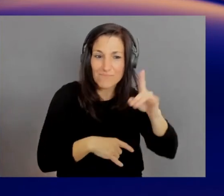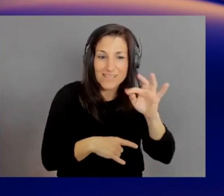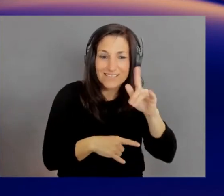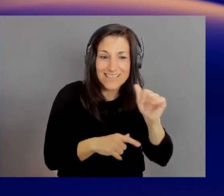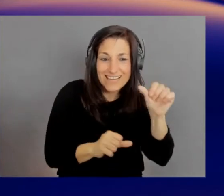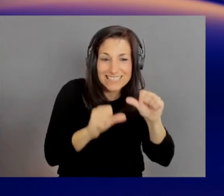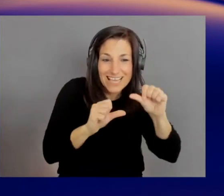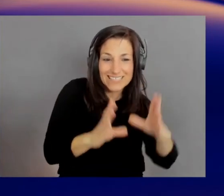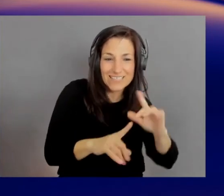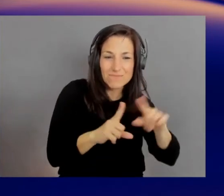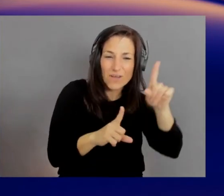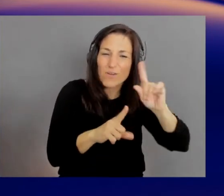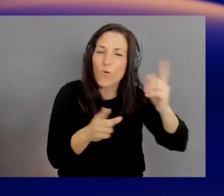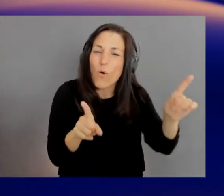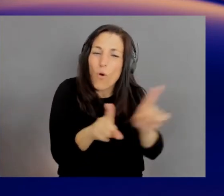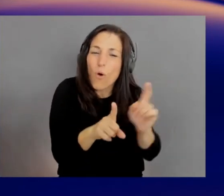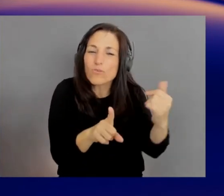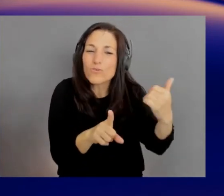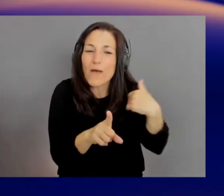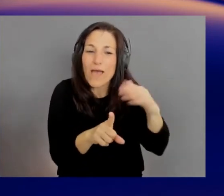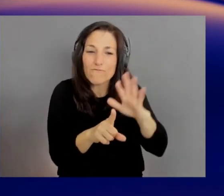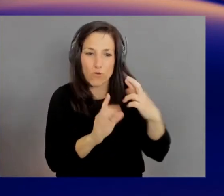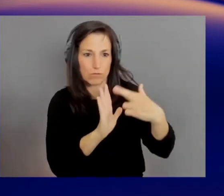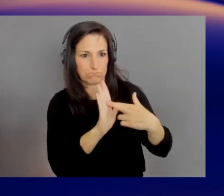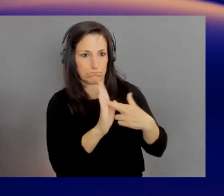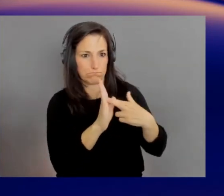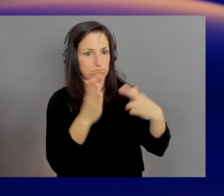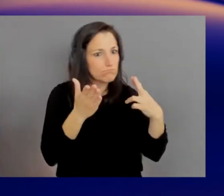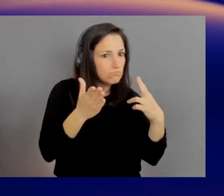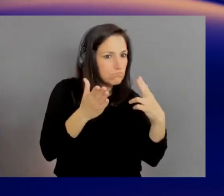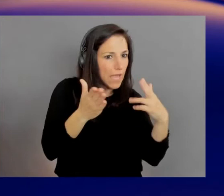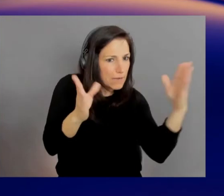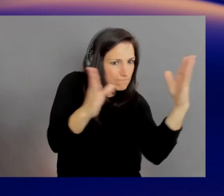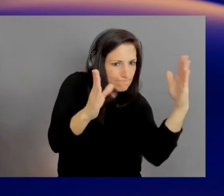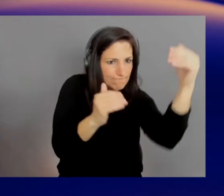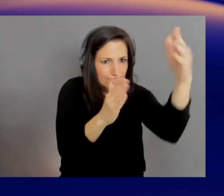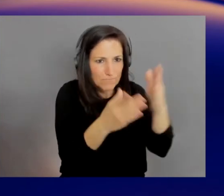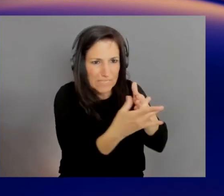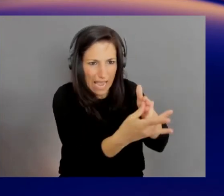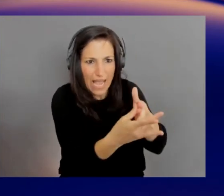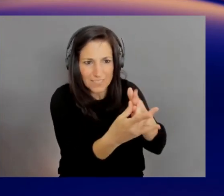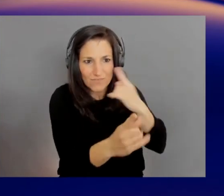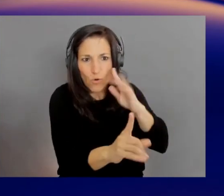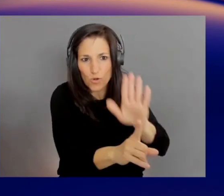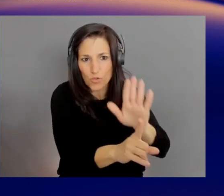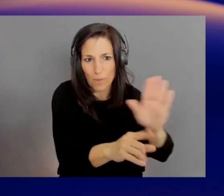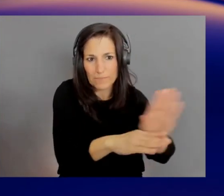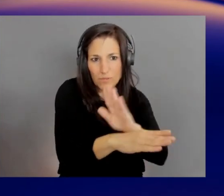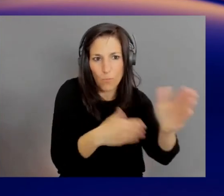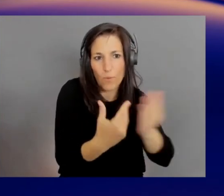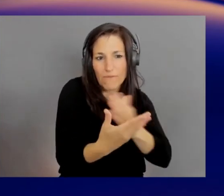implemented for you and your organization. Whatever makes sense. Can I ask a question real quick, Shelbee? Of course.